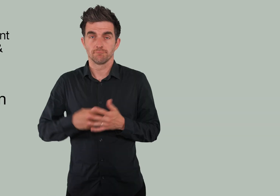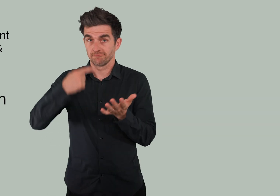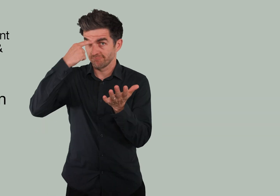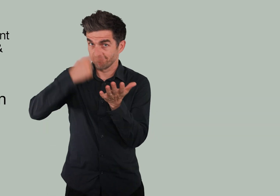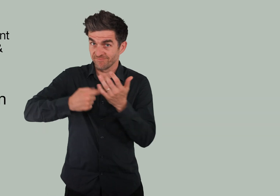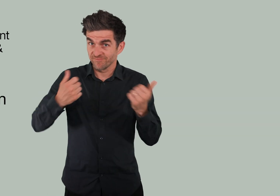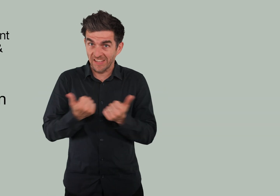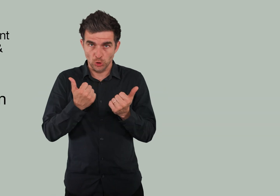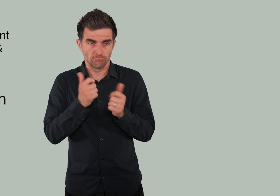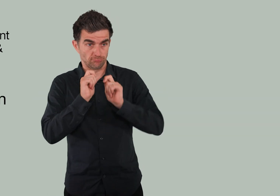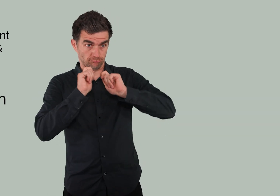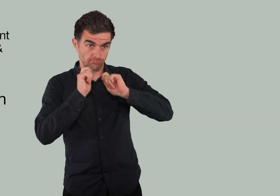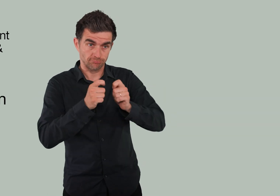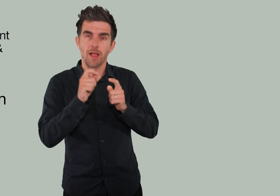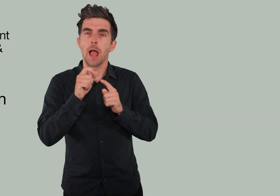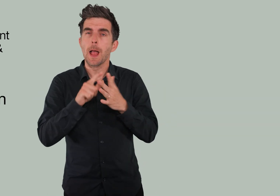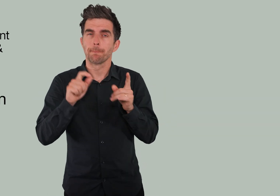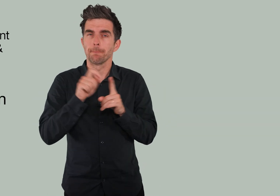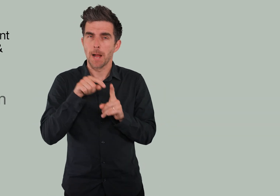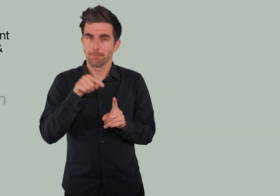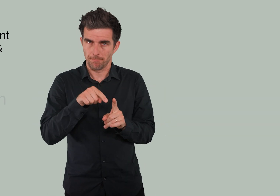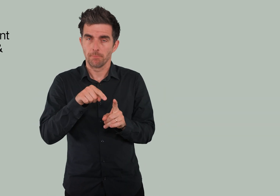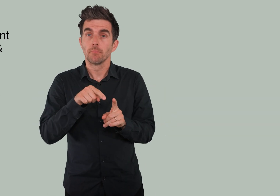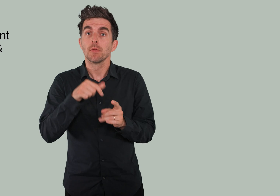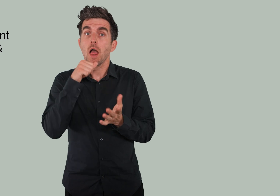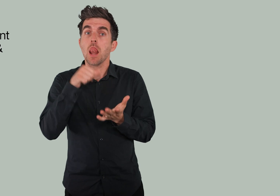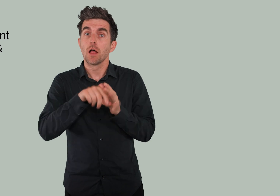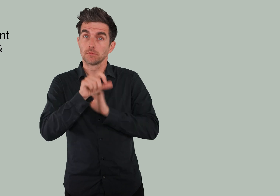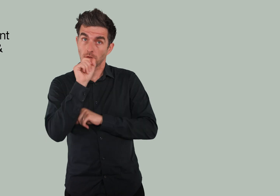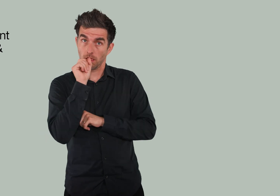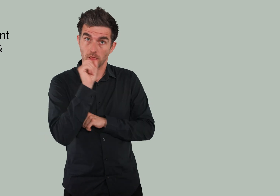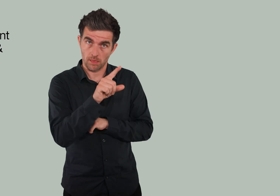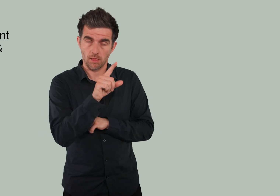6.48 Once the decision about a PIP award has been made, a letter is sent to